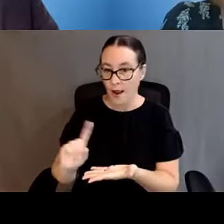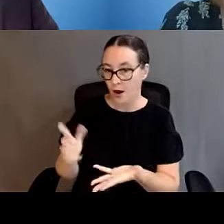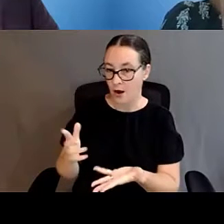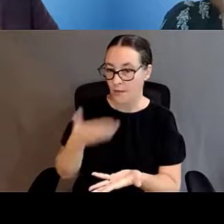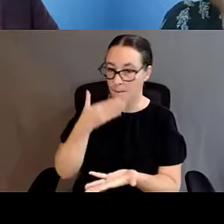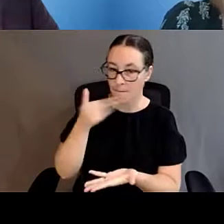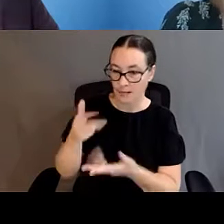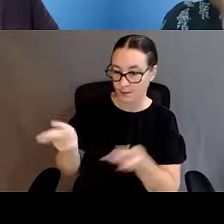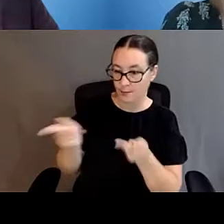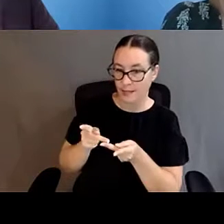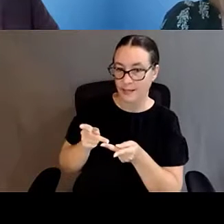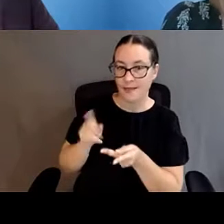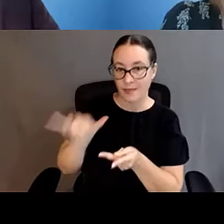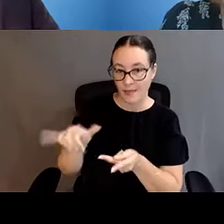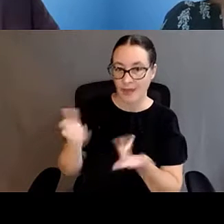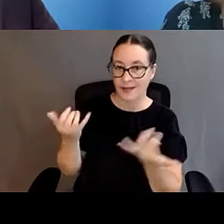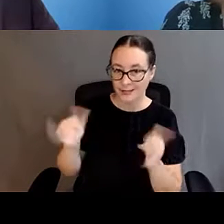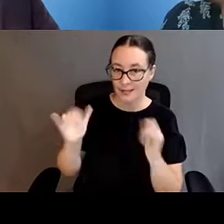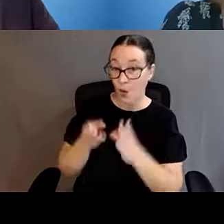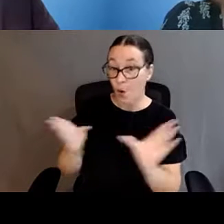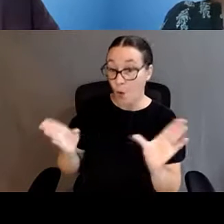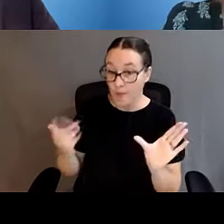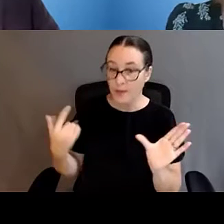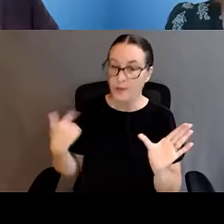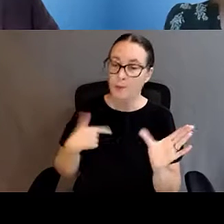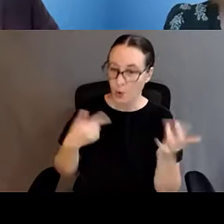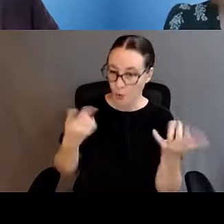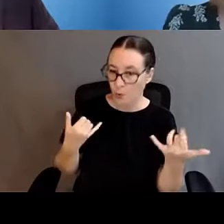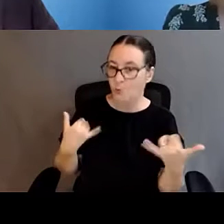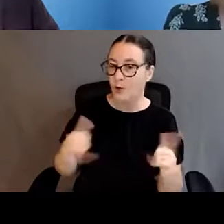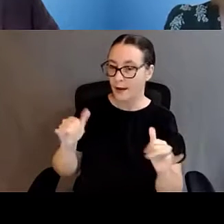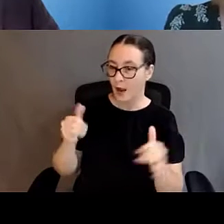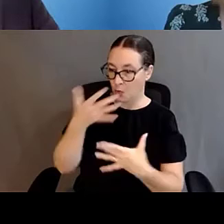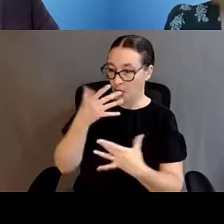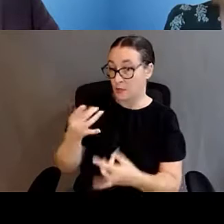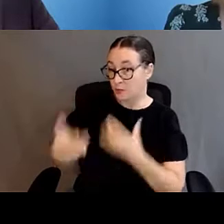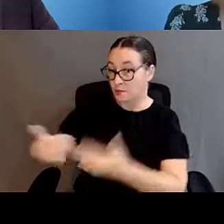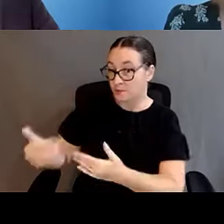so that remains open, but we're definitely interested in that. Elyse Sullivan: Thank you.